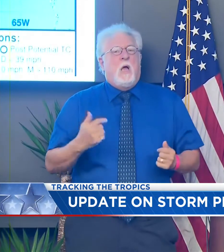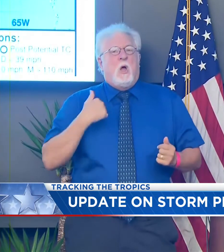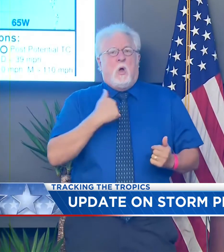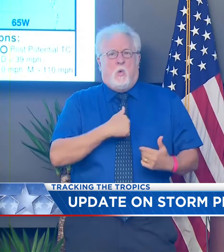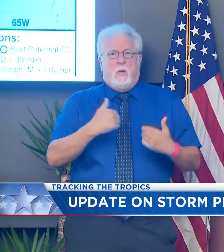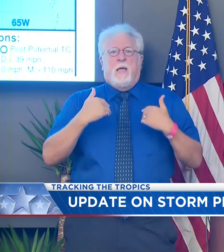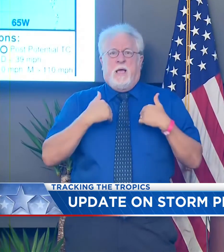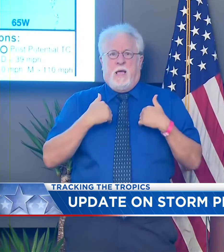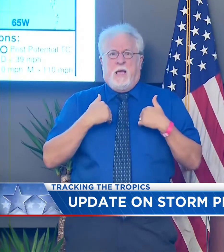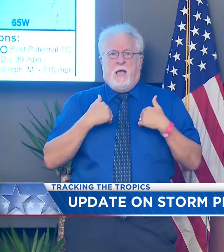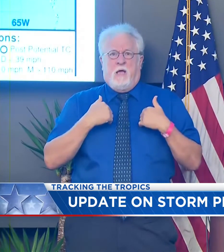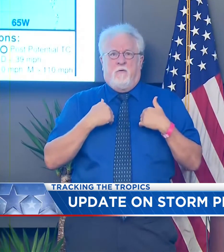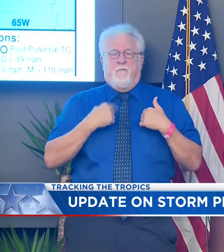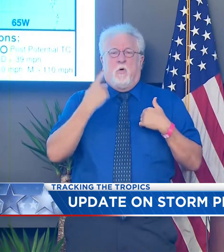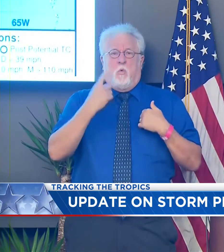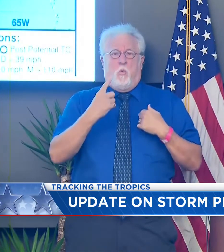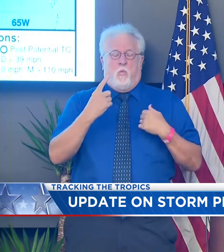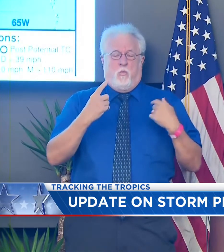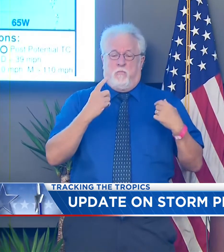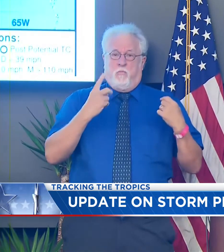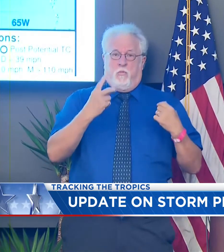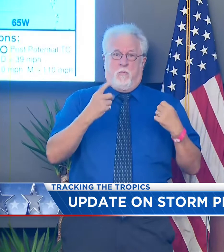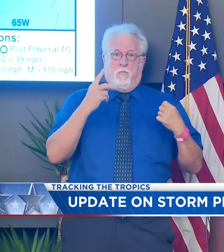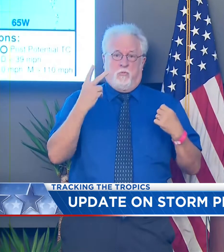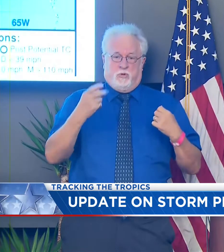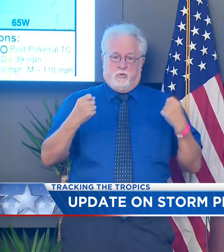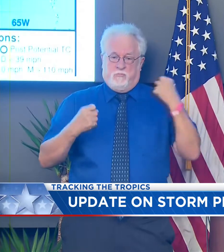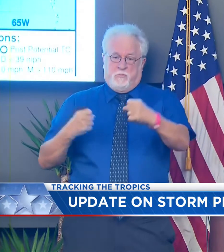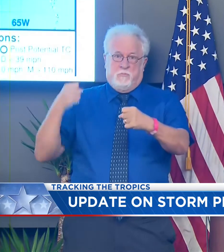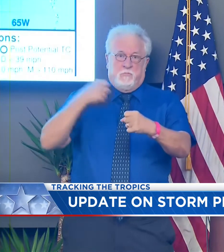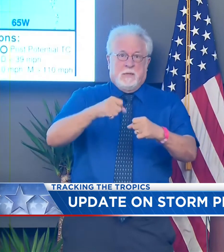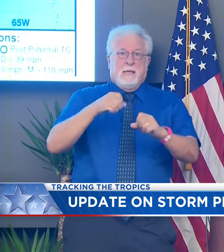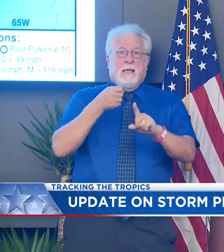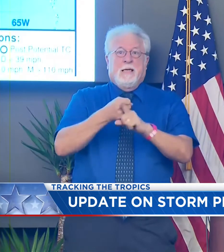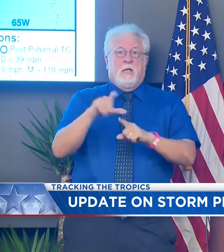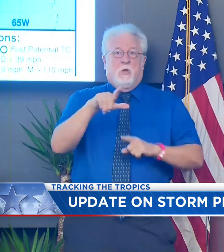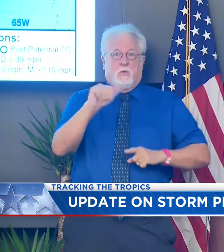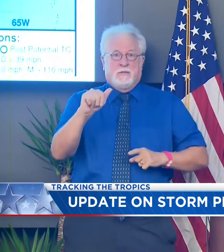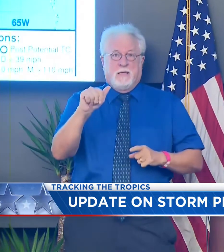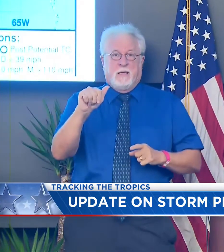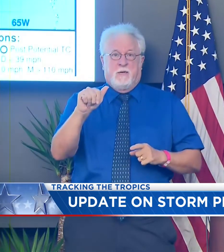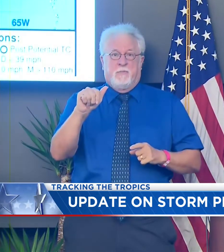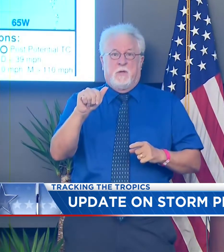I WANT TO THANK THE GOVERNOR FOR INVITING US FROM THE NATIONAL WEATHER SERVICE TO THIS BRIEFING.